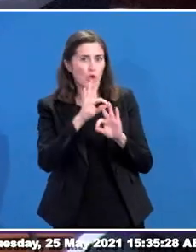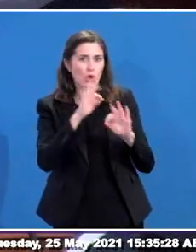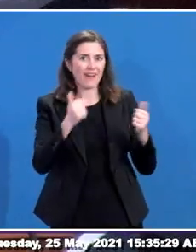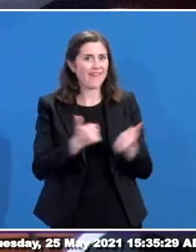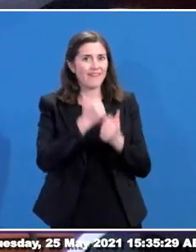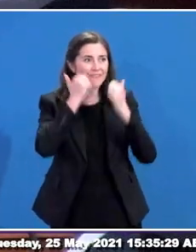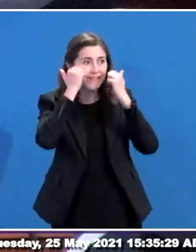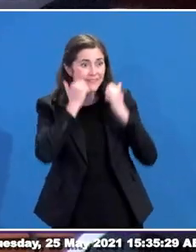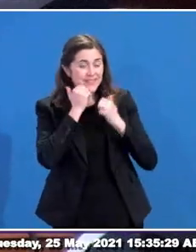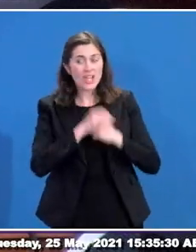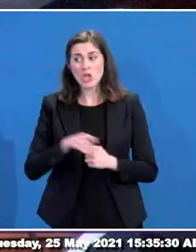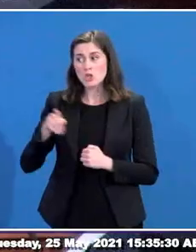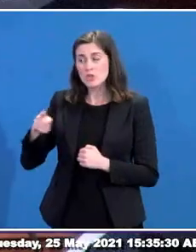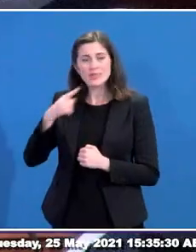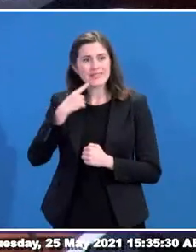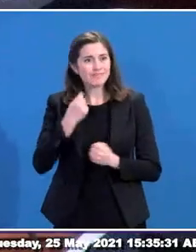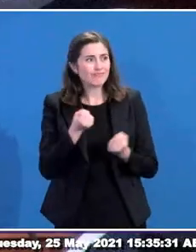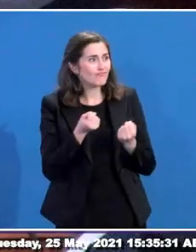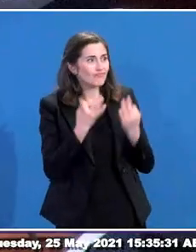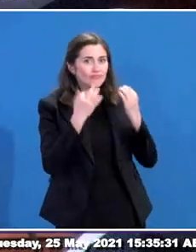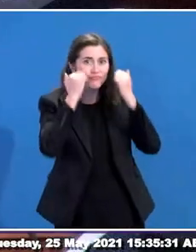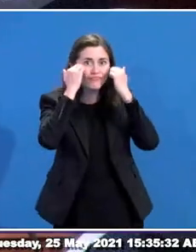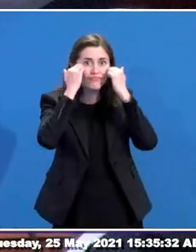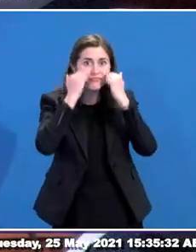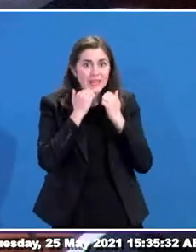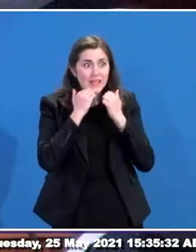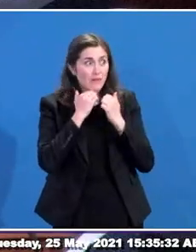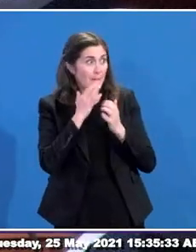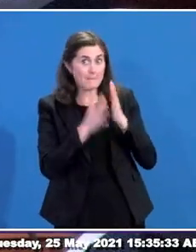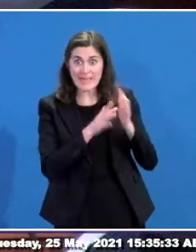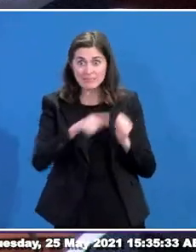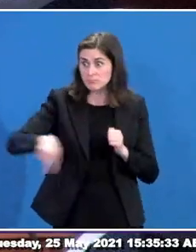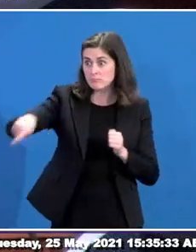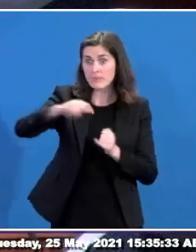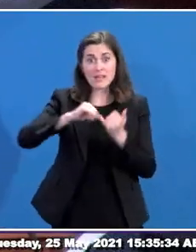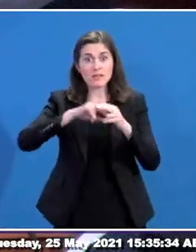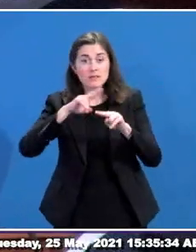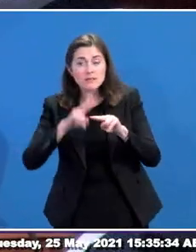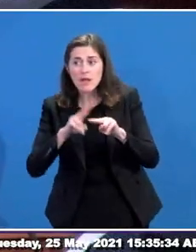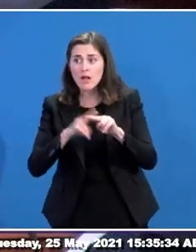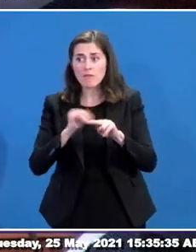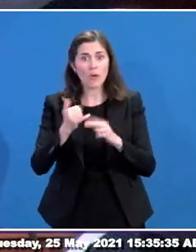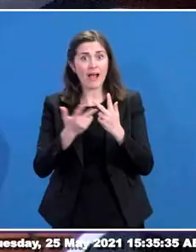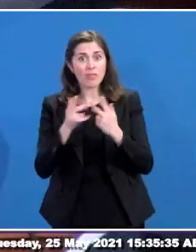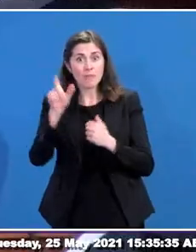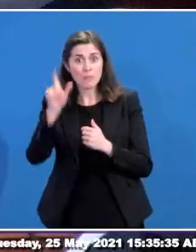have not been provided with any evidence that suggests any staff members or other persons are responsible for the injuries.